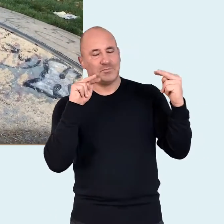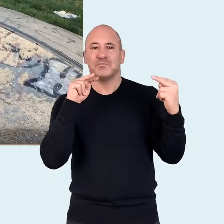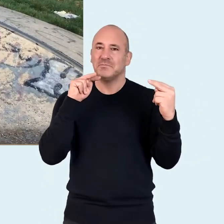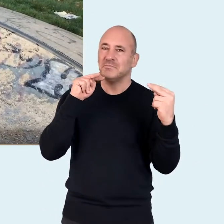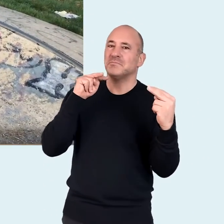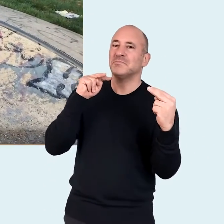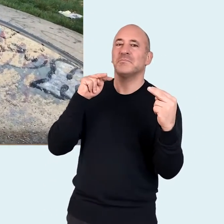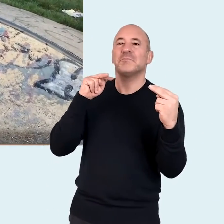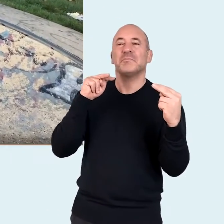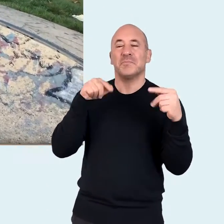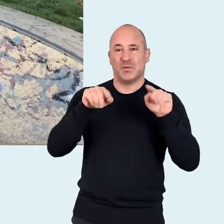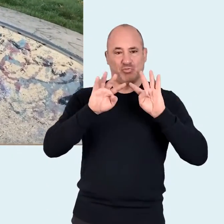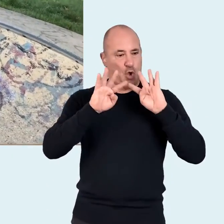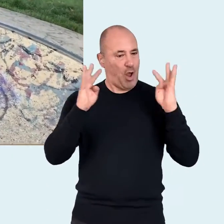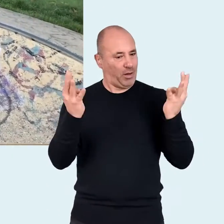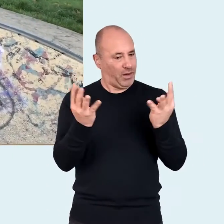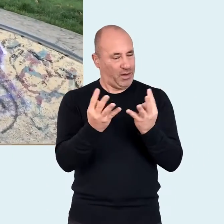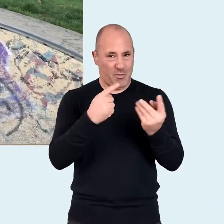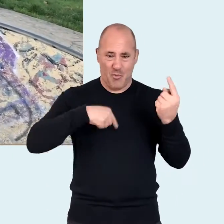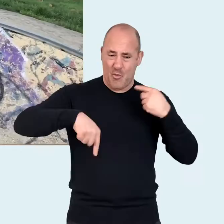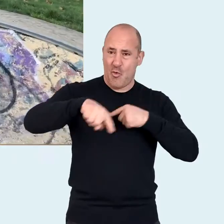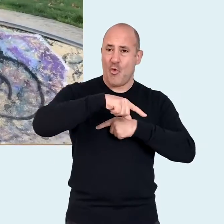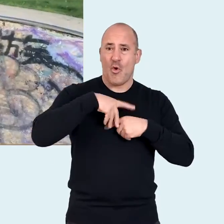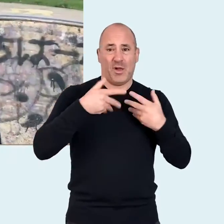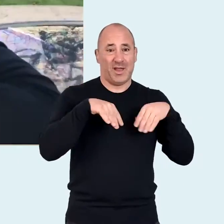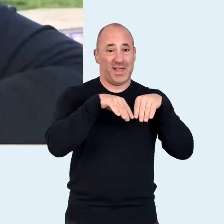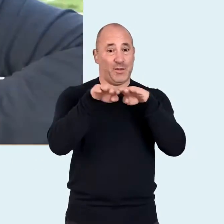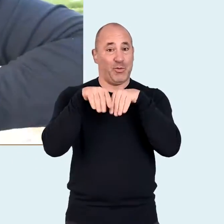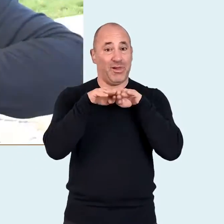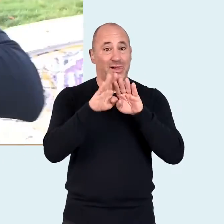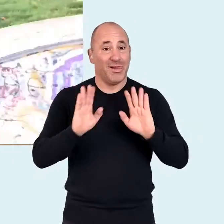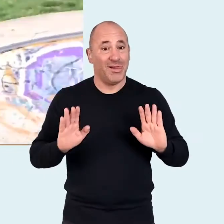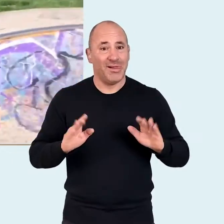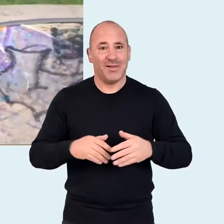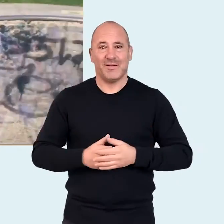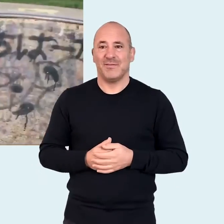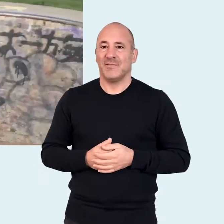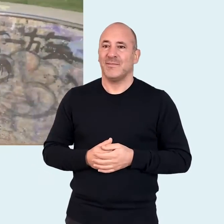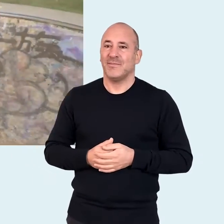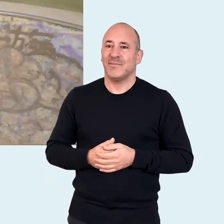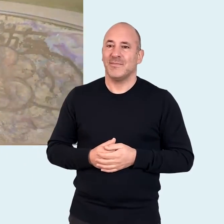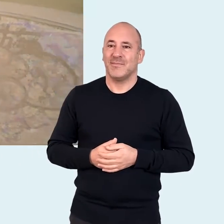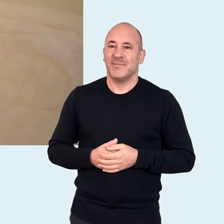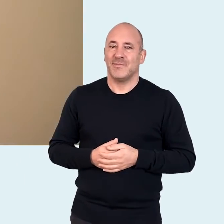all see each other and we can all view each other and we are all equal in that circle.